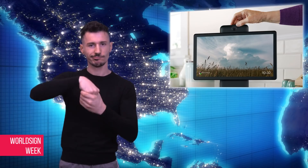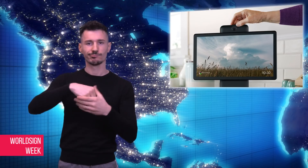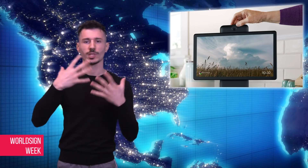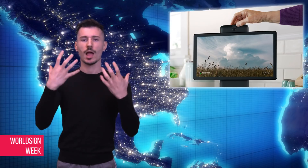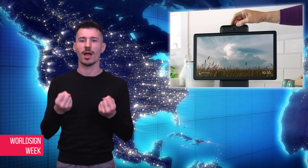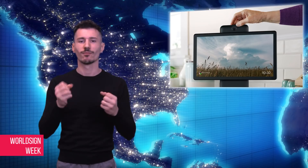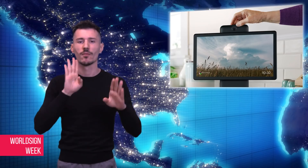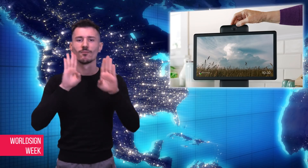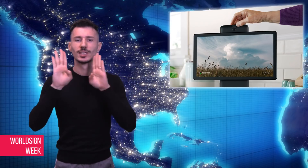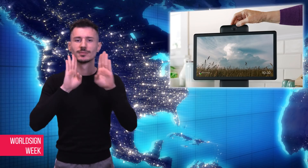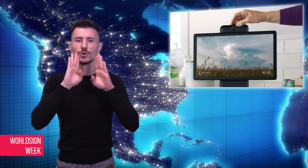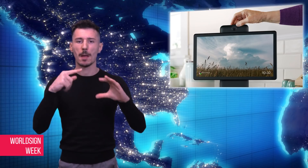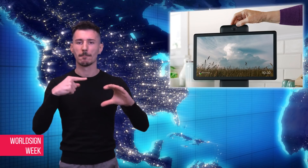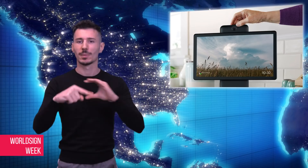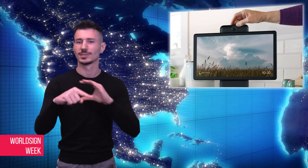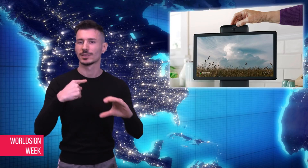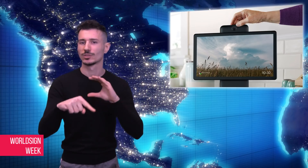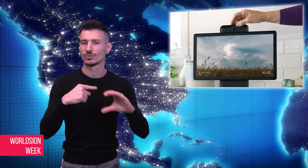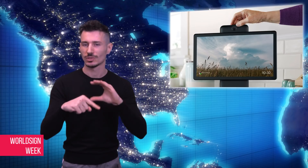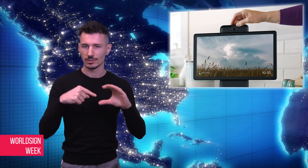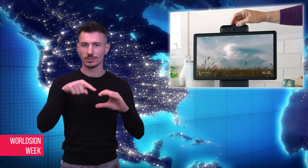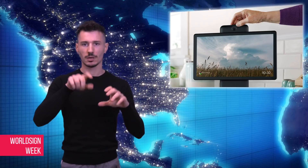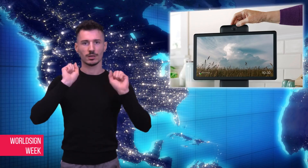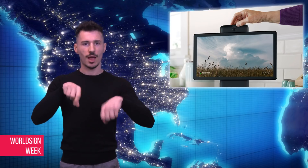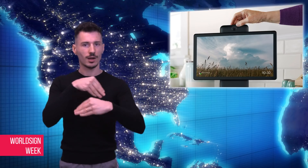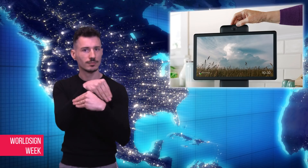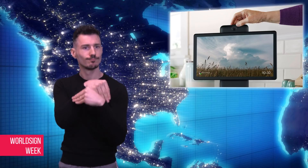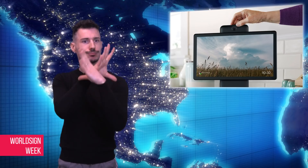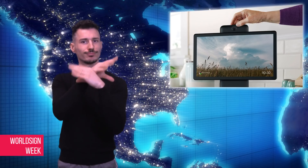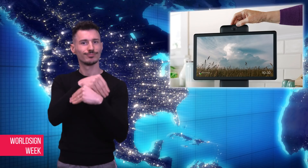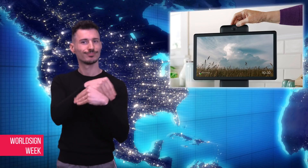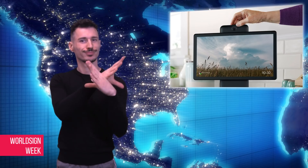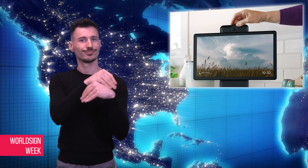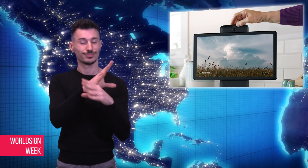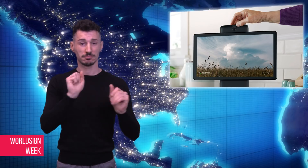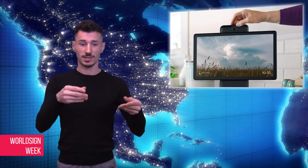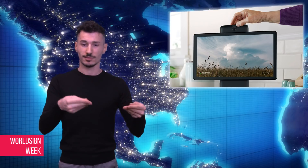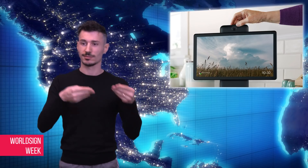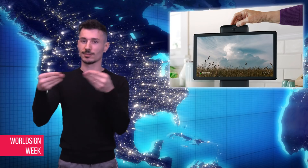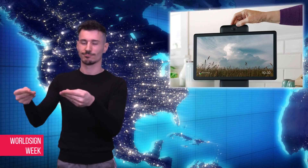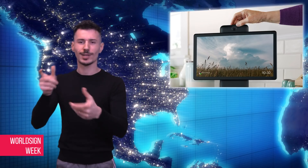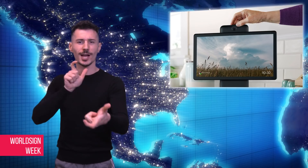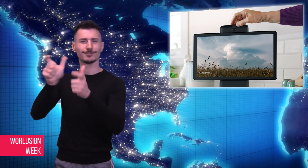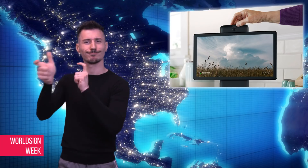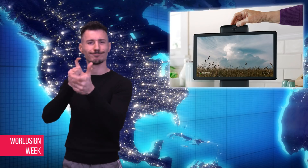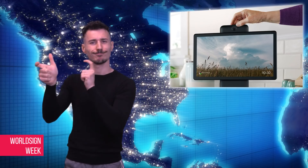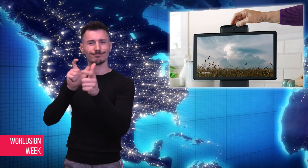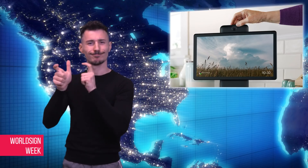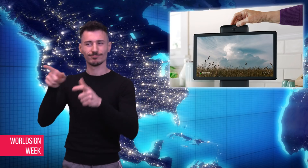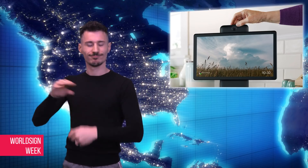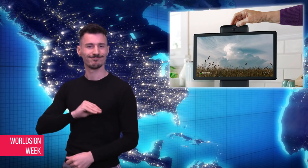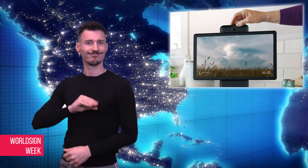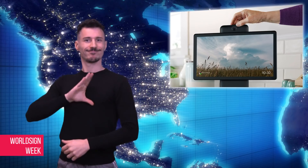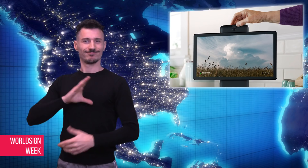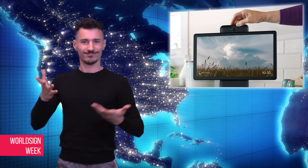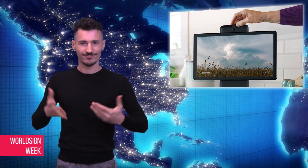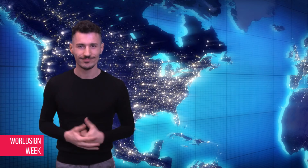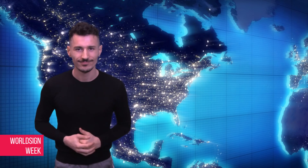perfect for those who want “face-to-face” time with their friends!